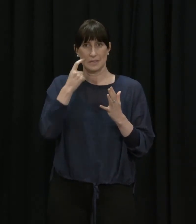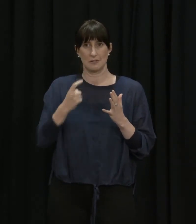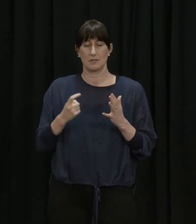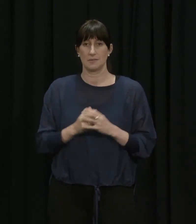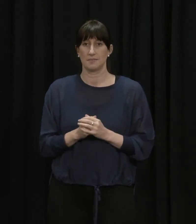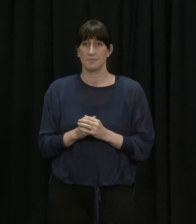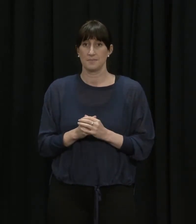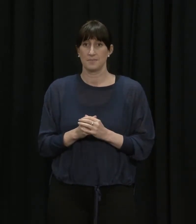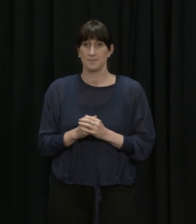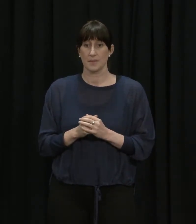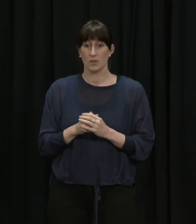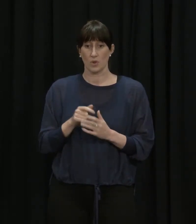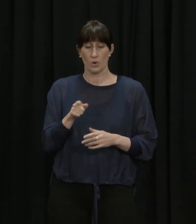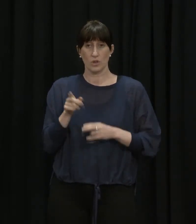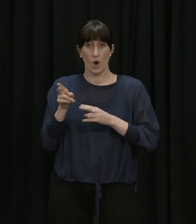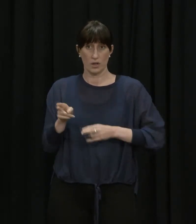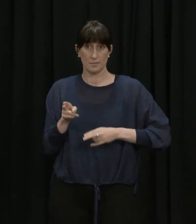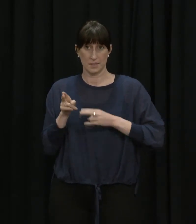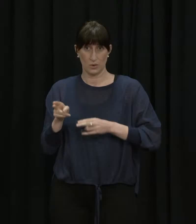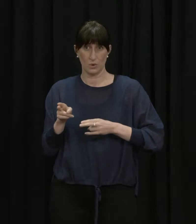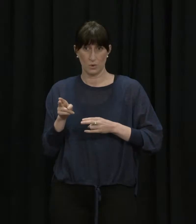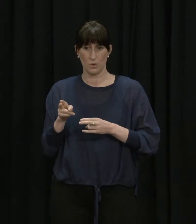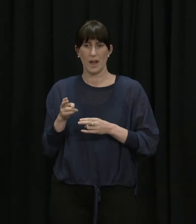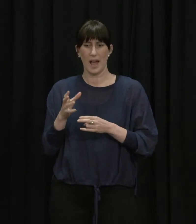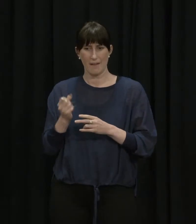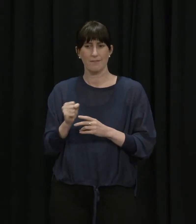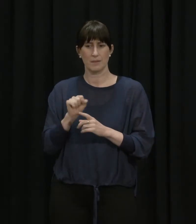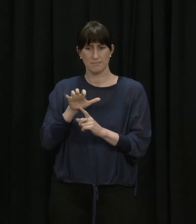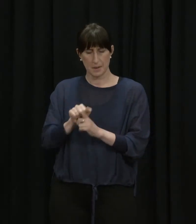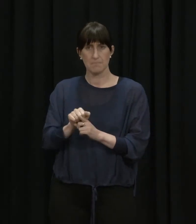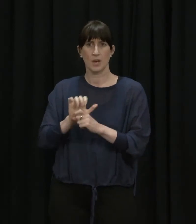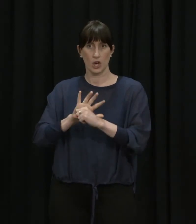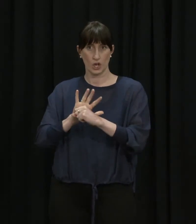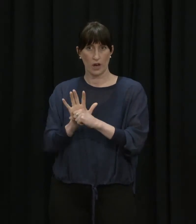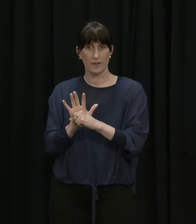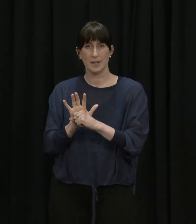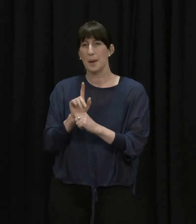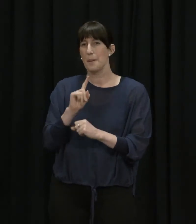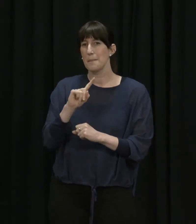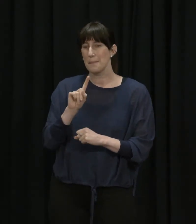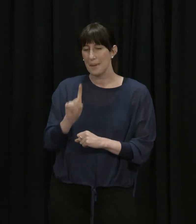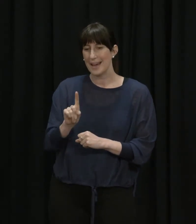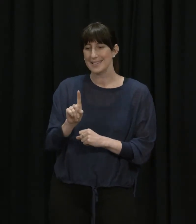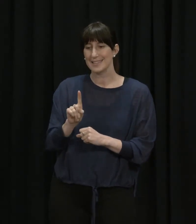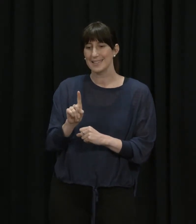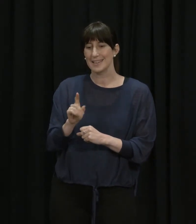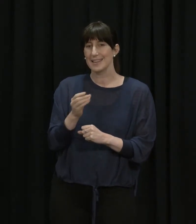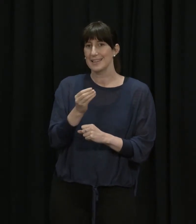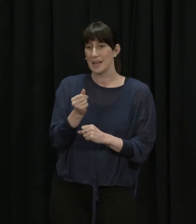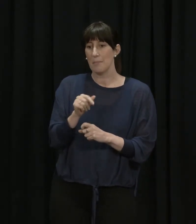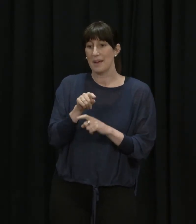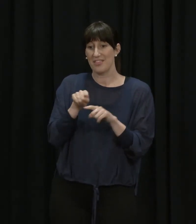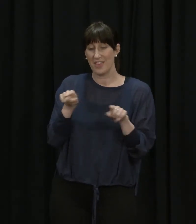Hospital. Their three people in ICU or a